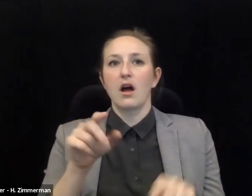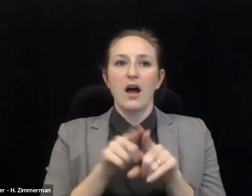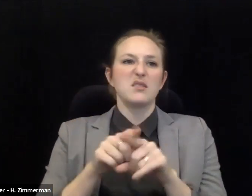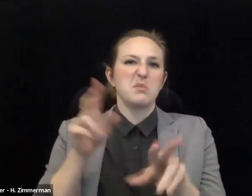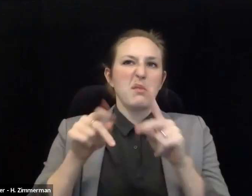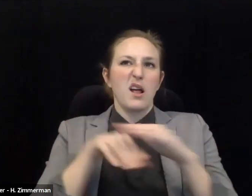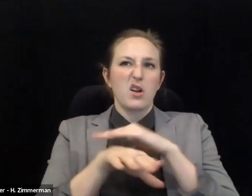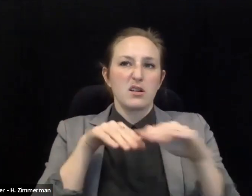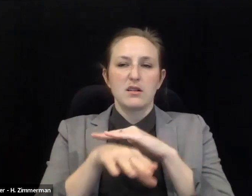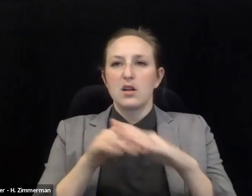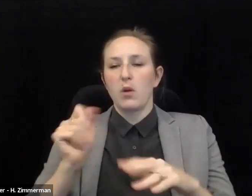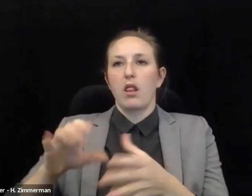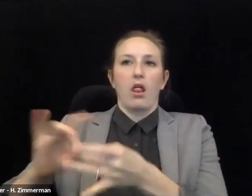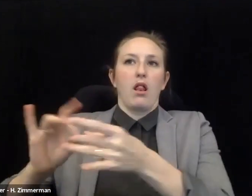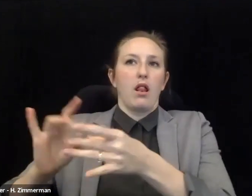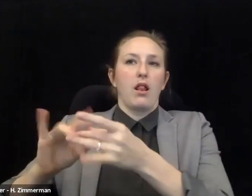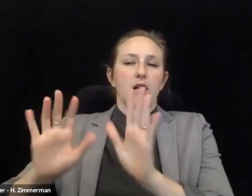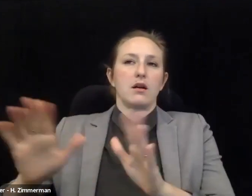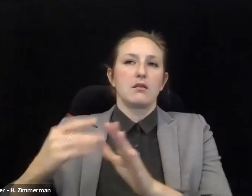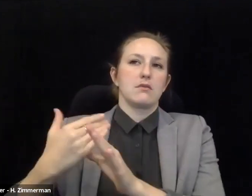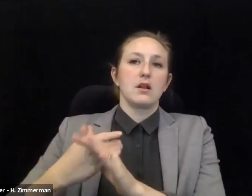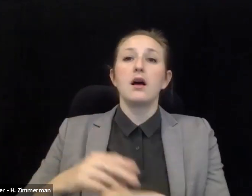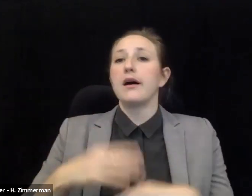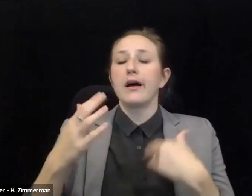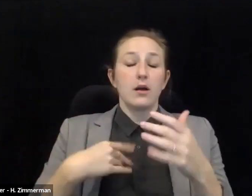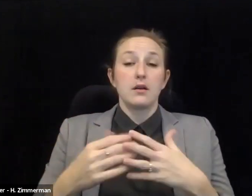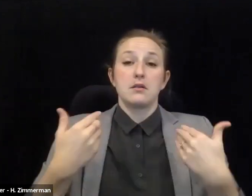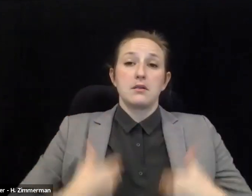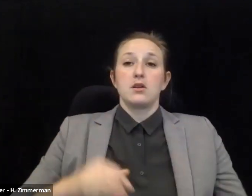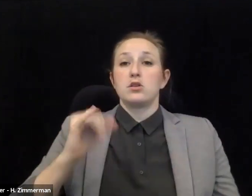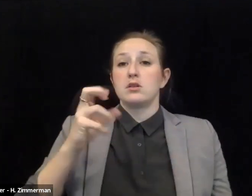At any rate, my name is Justin Harford. I am a project coordinator with the